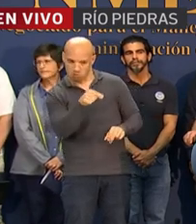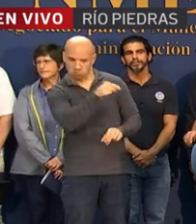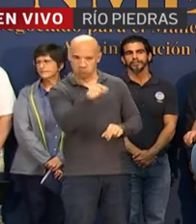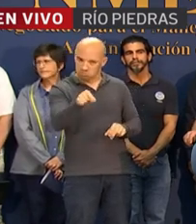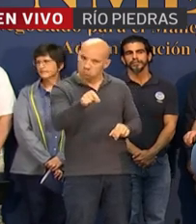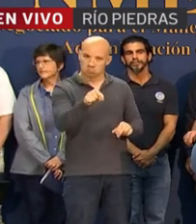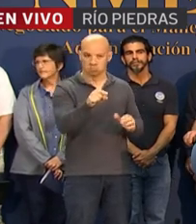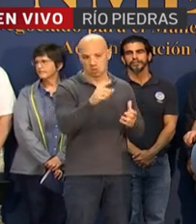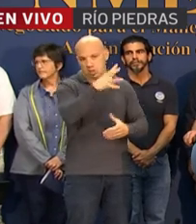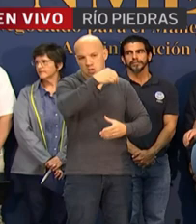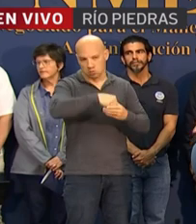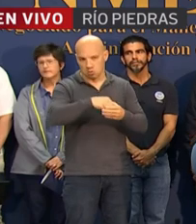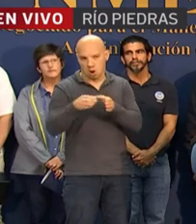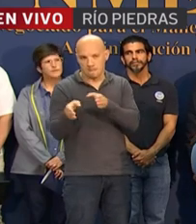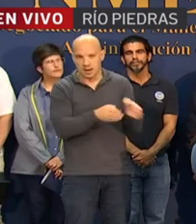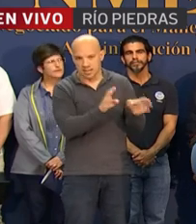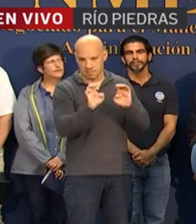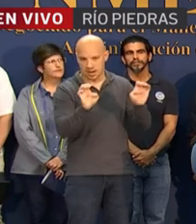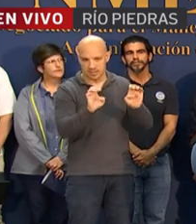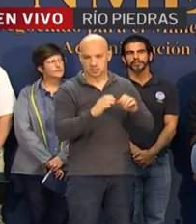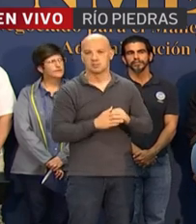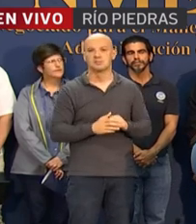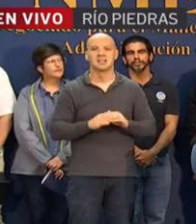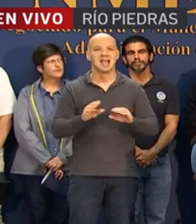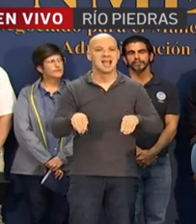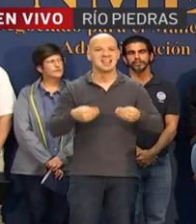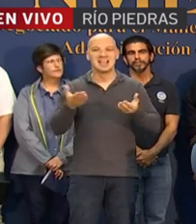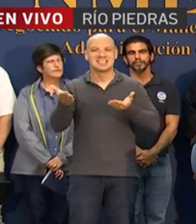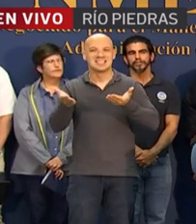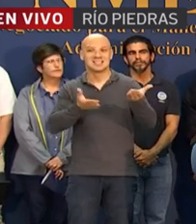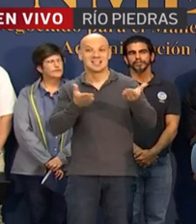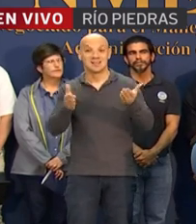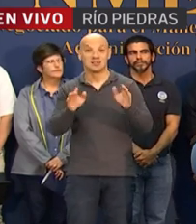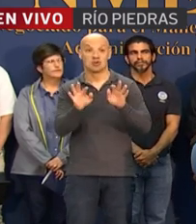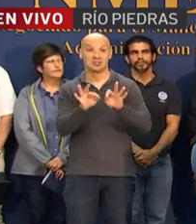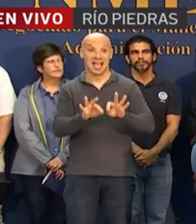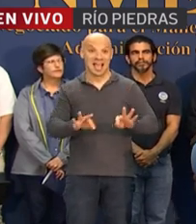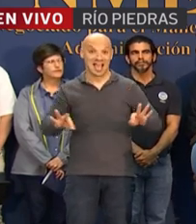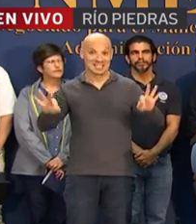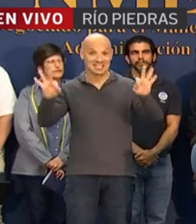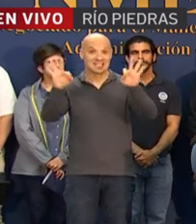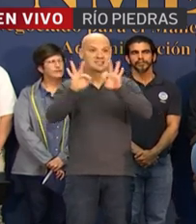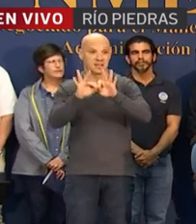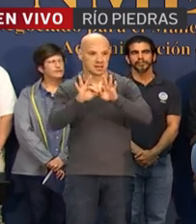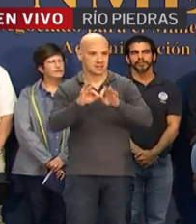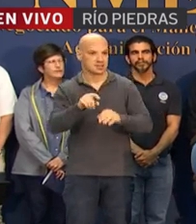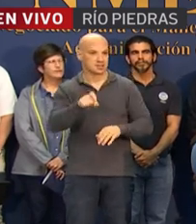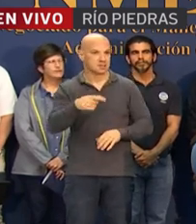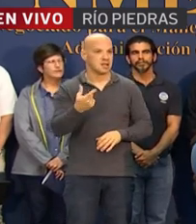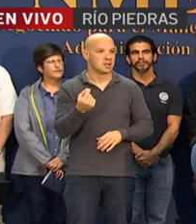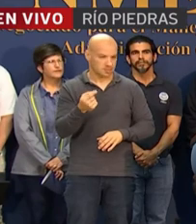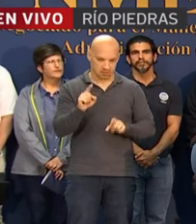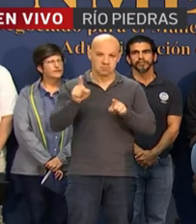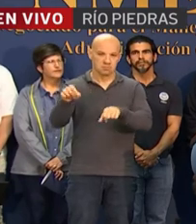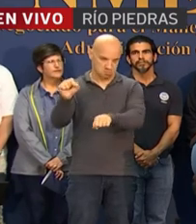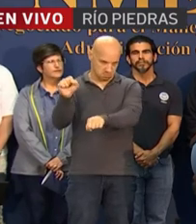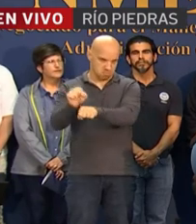SOLICITAMOS, LO CONCEDA.